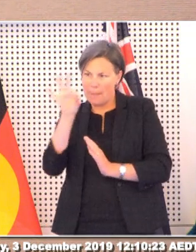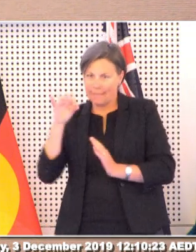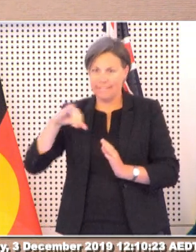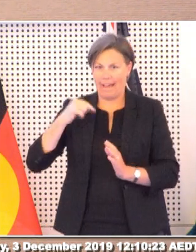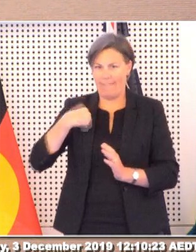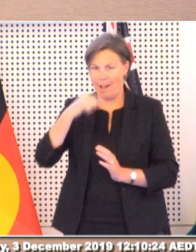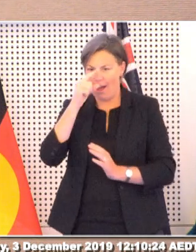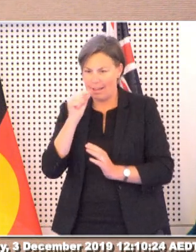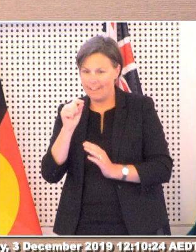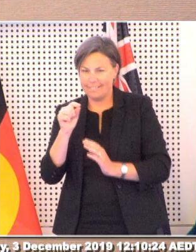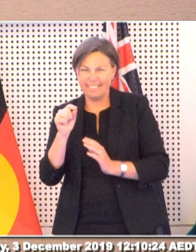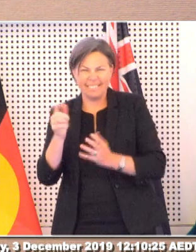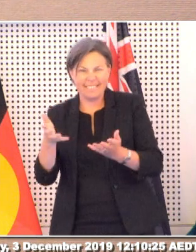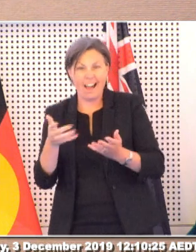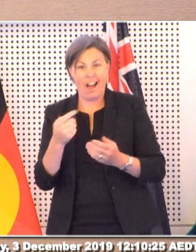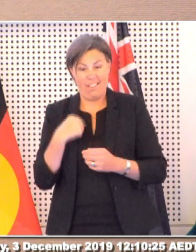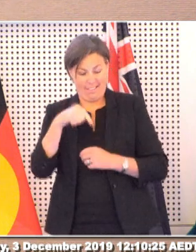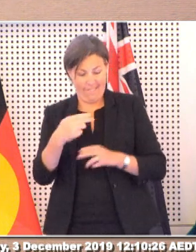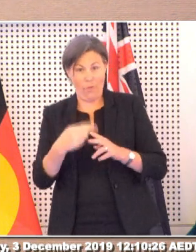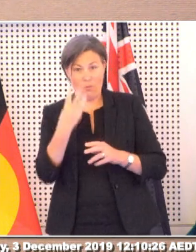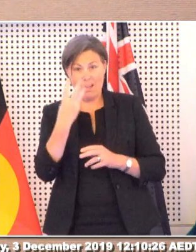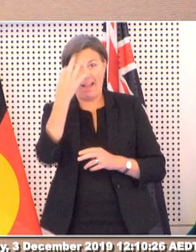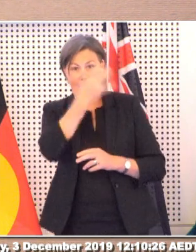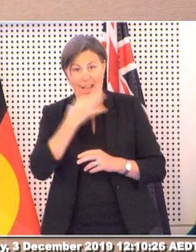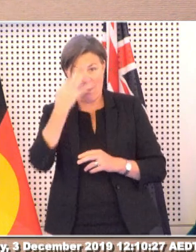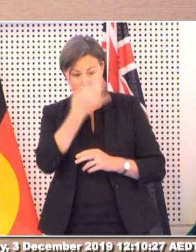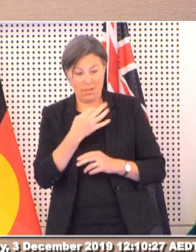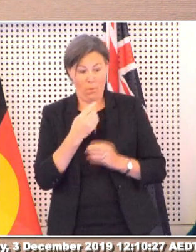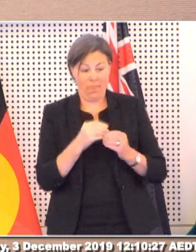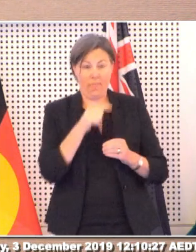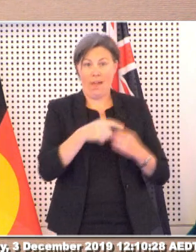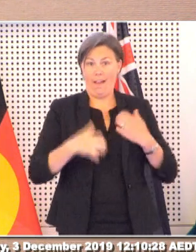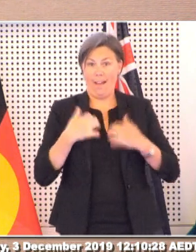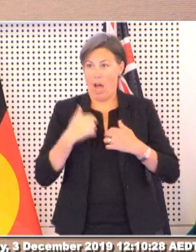and I was there for three hours and that staff member didn’t get off the phone that whole time.